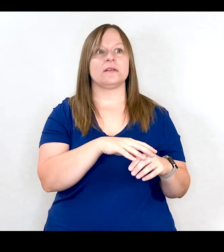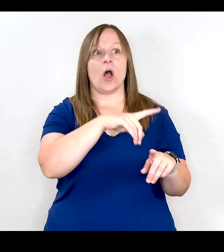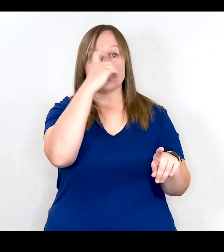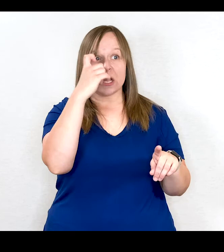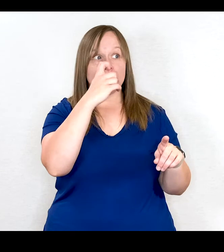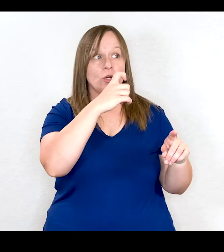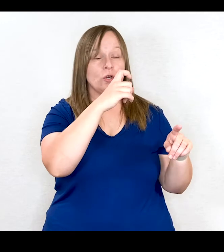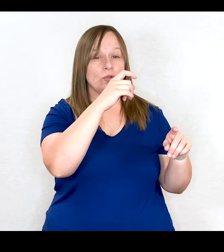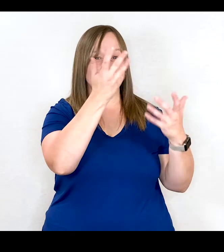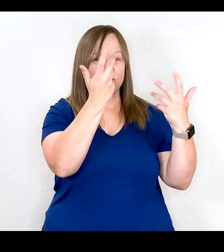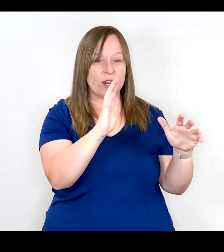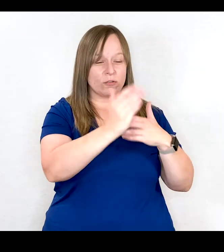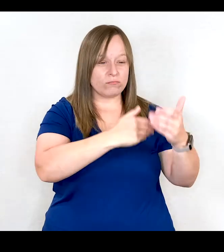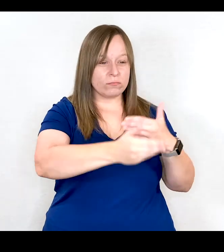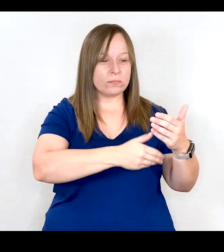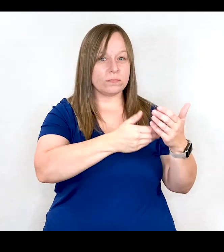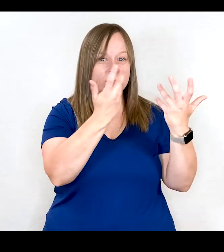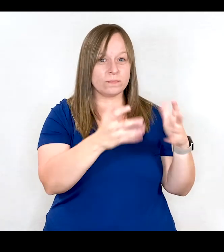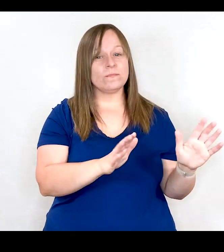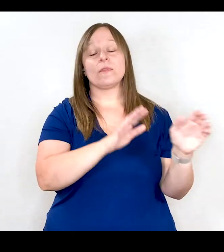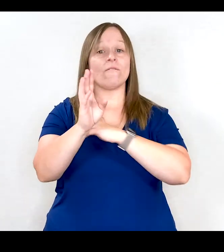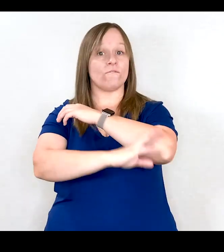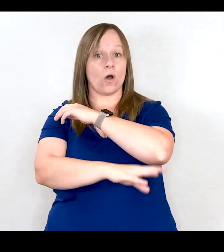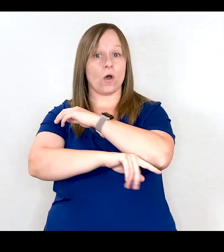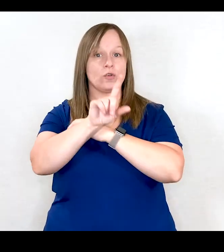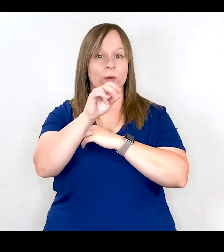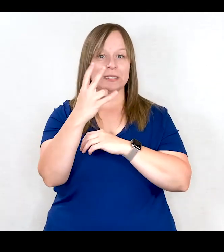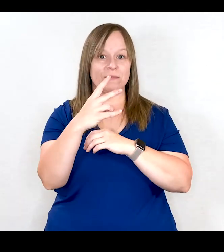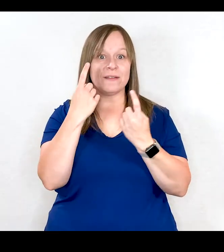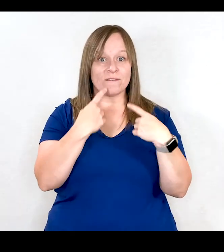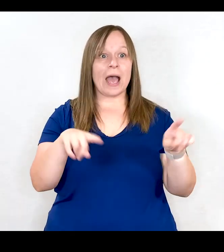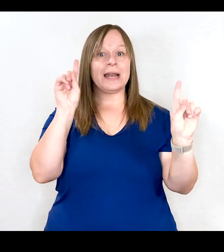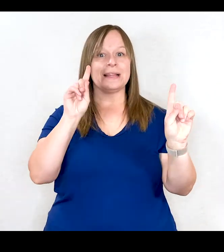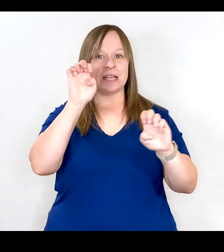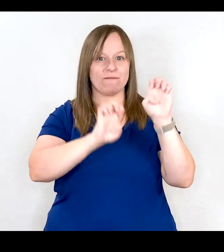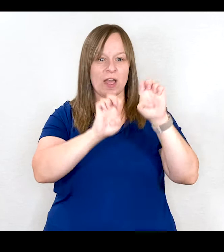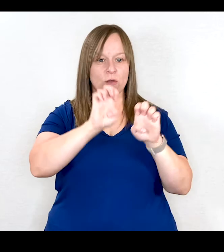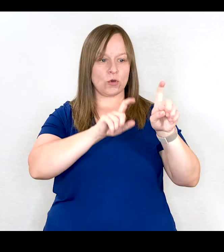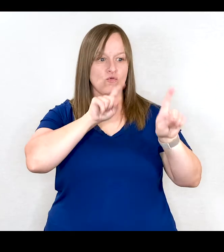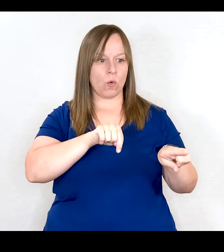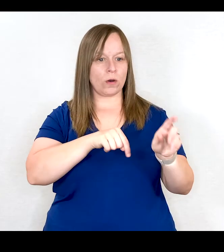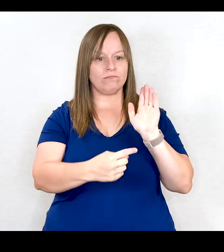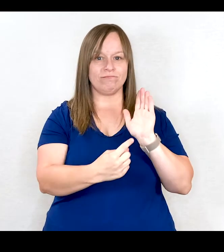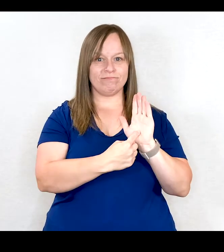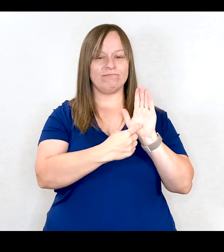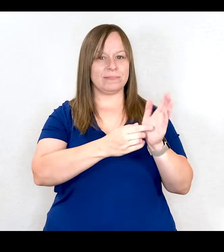But it took us all summer to complete the process and in the fall, finally we had an evaluation report.